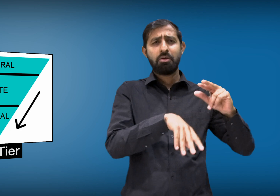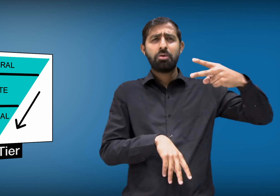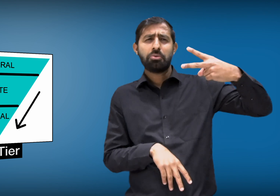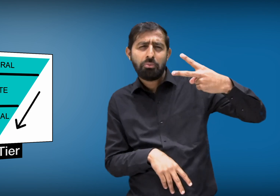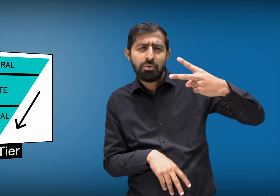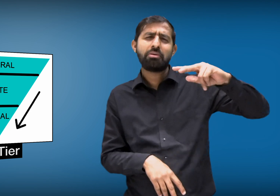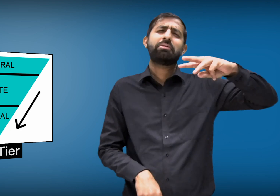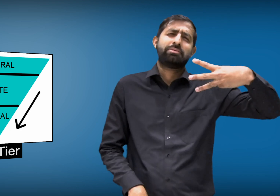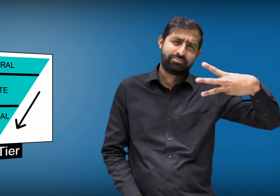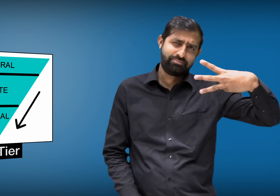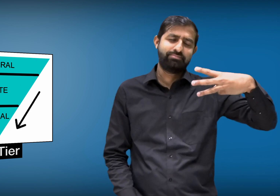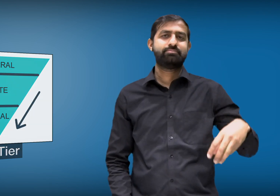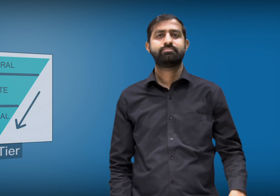Levels - two or three tier